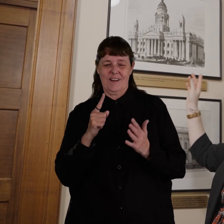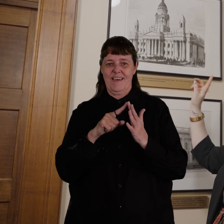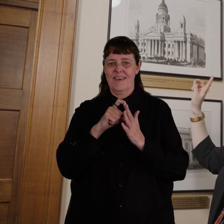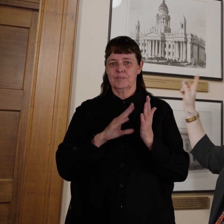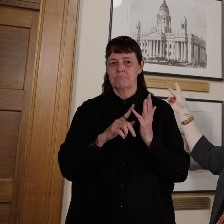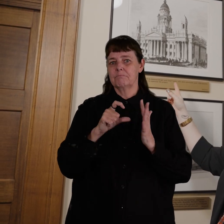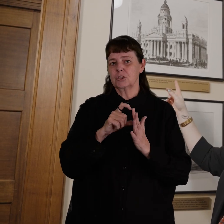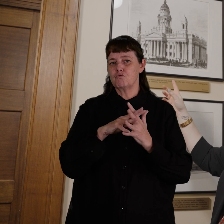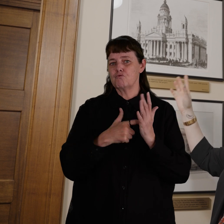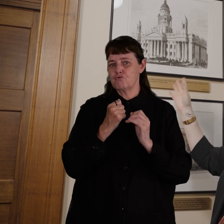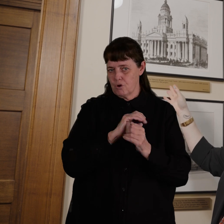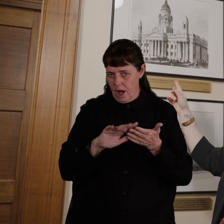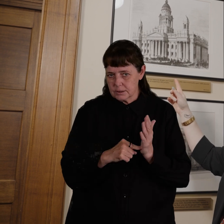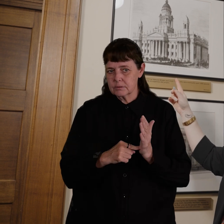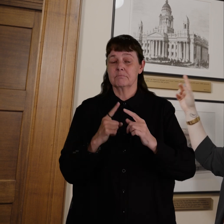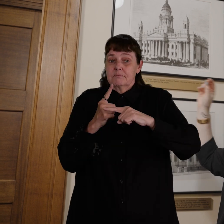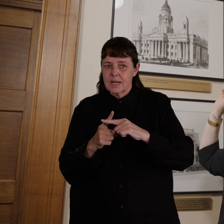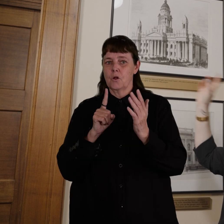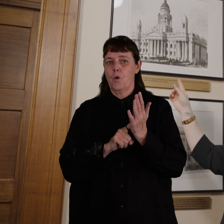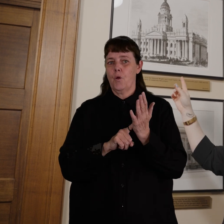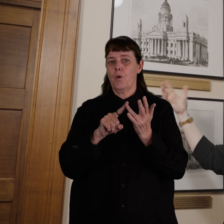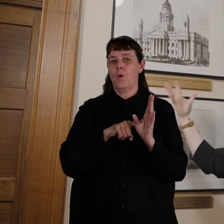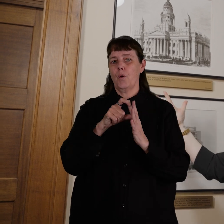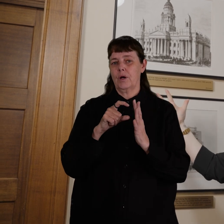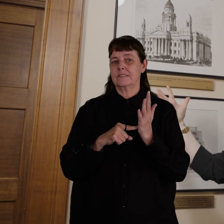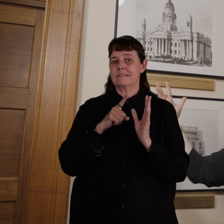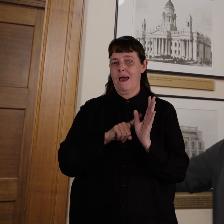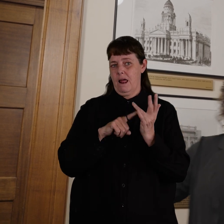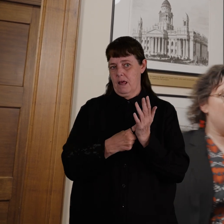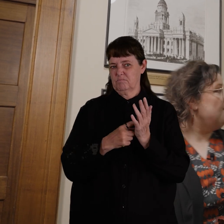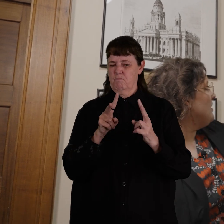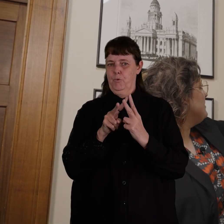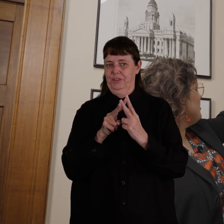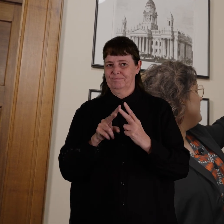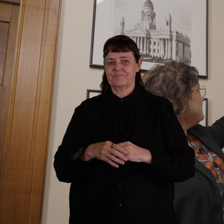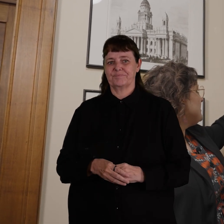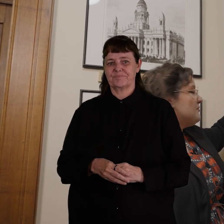which was done by Edmund Wright and Lloyd Taylor. The state had an architect in chief, so this was